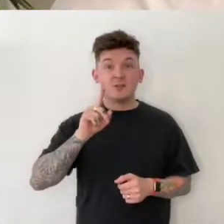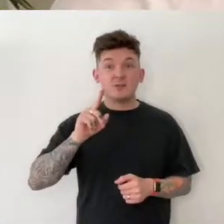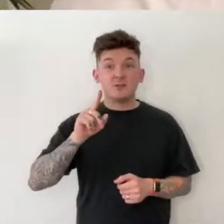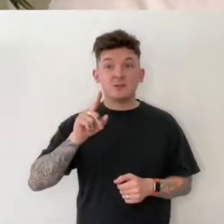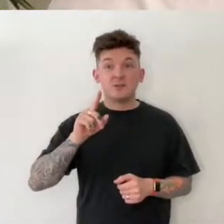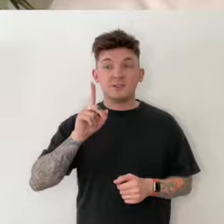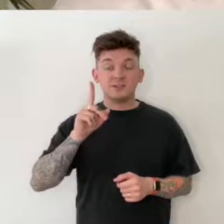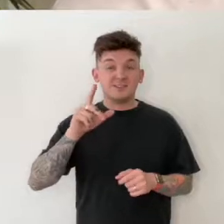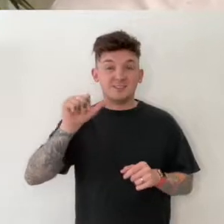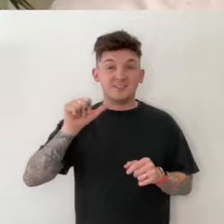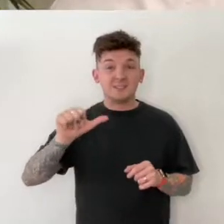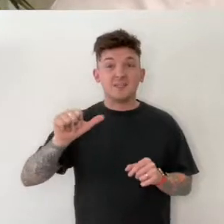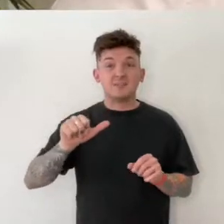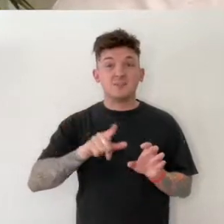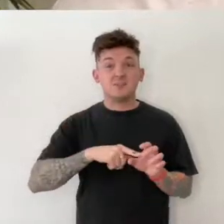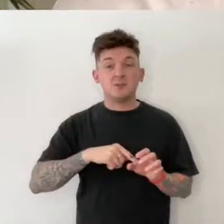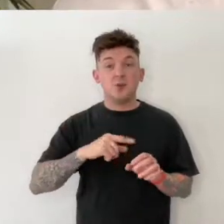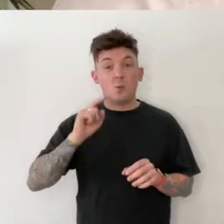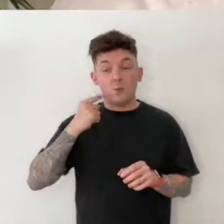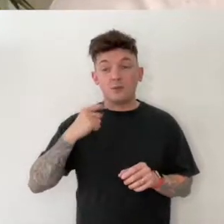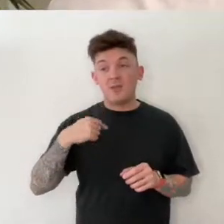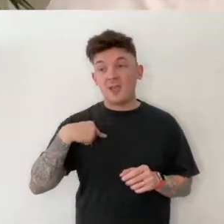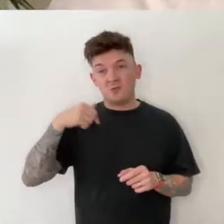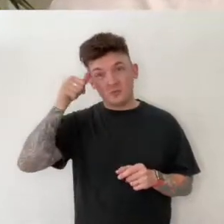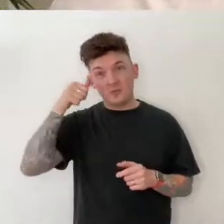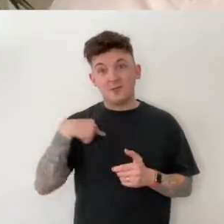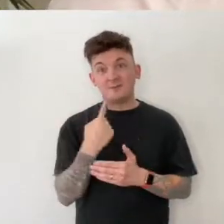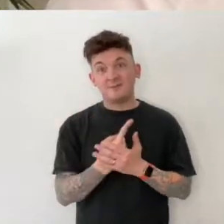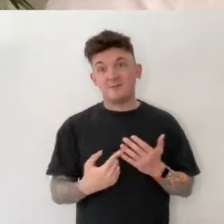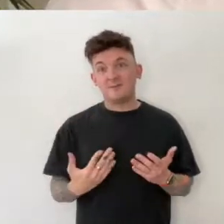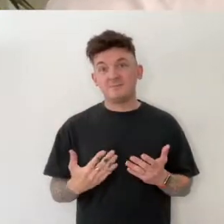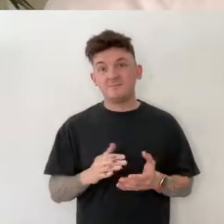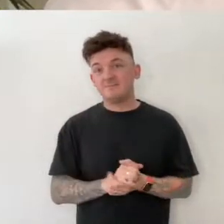certificate which actually gives me a new birth certificate, so that recorded me as